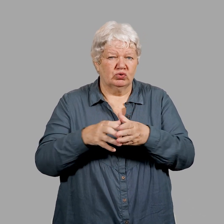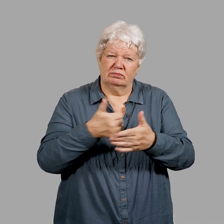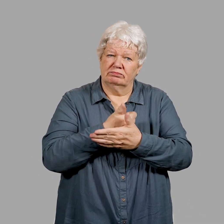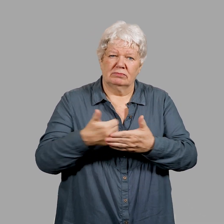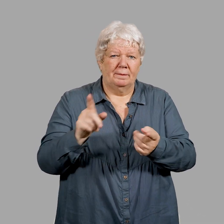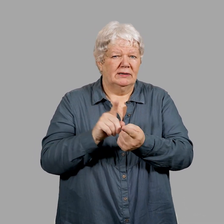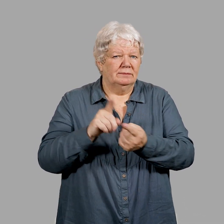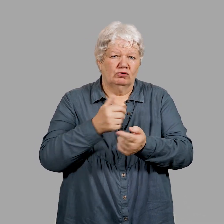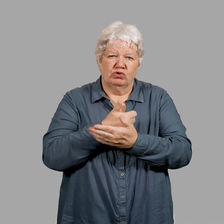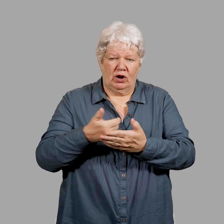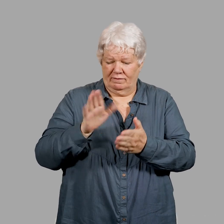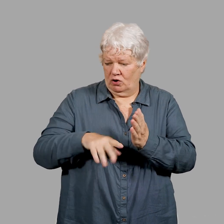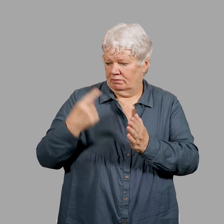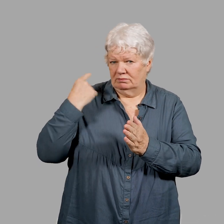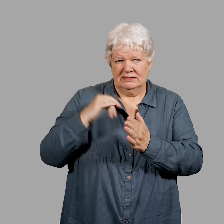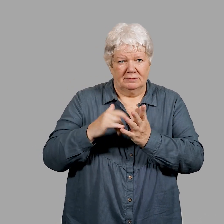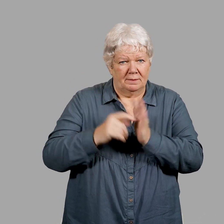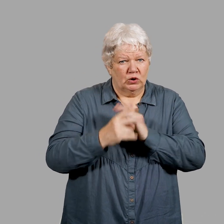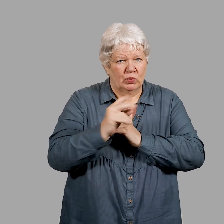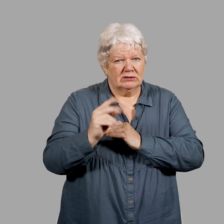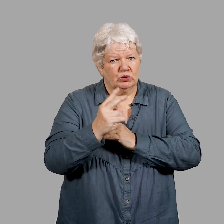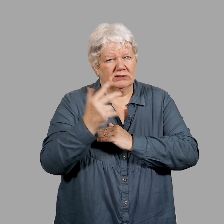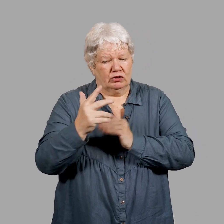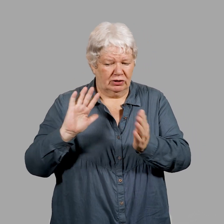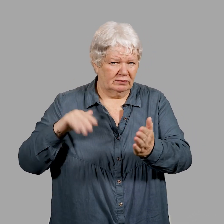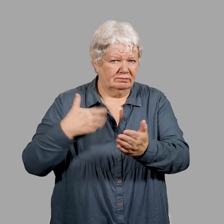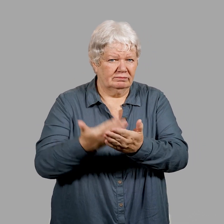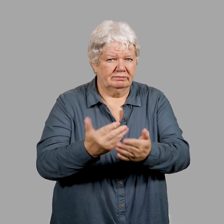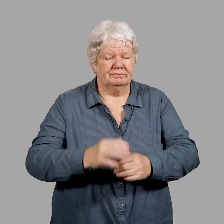to meet regularly from September 2023.